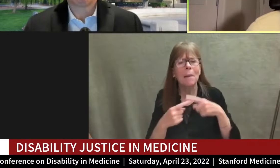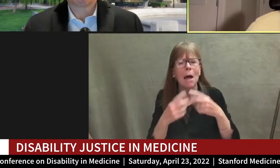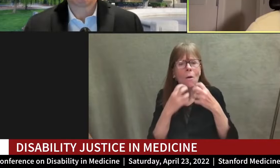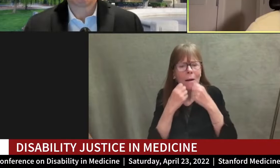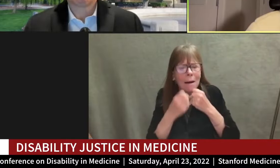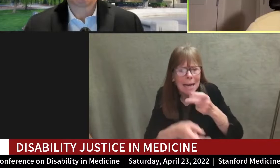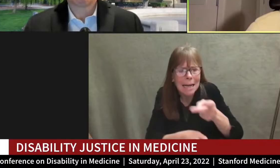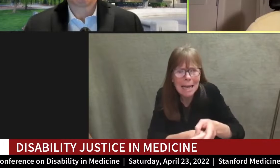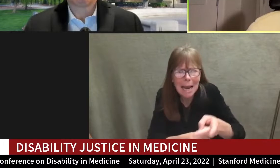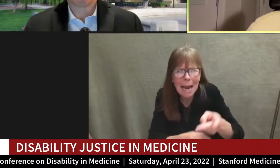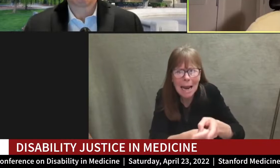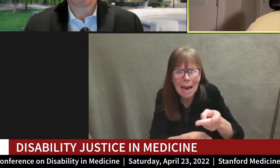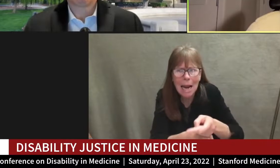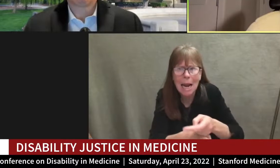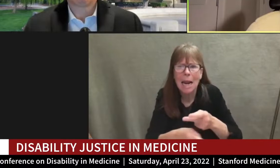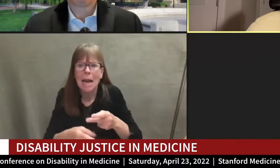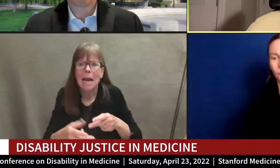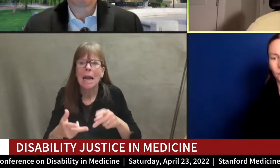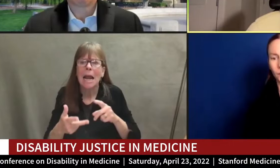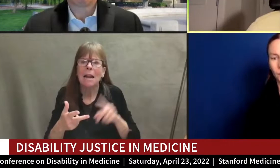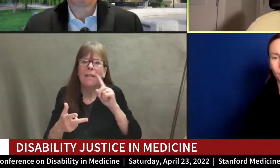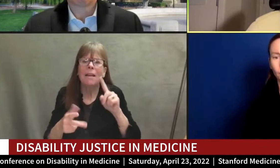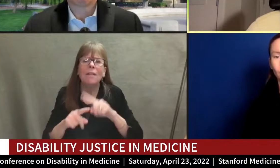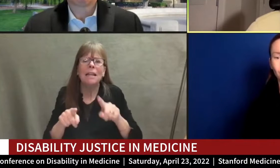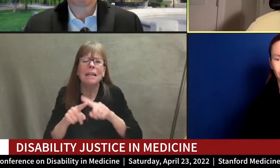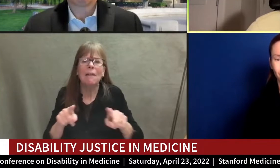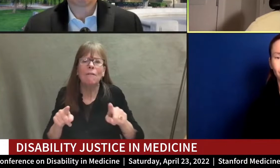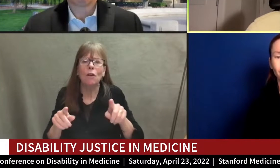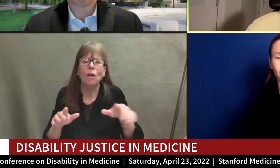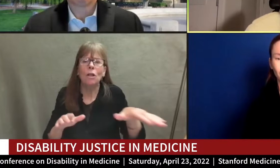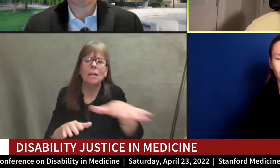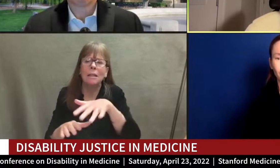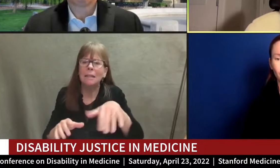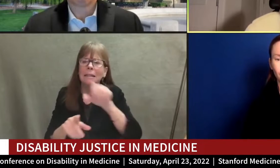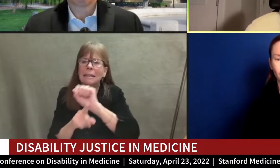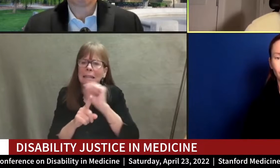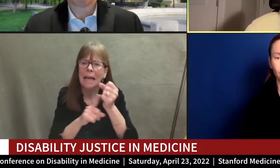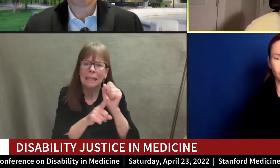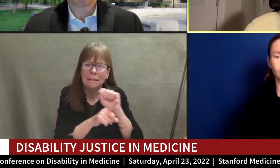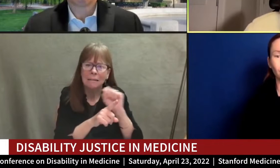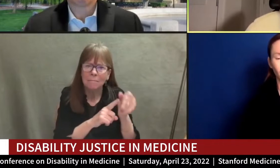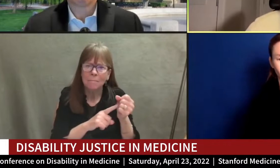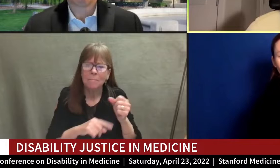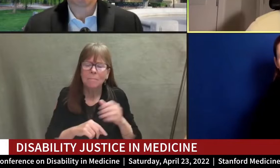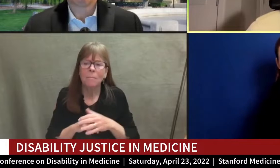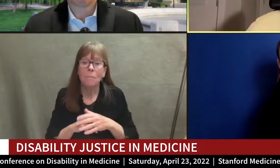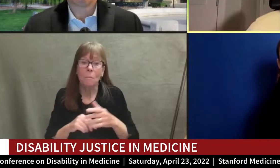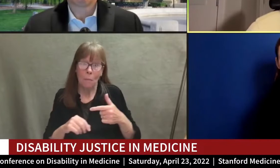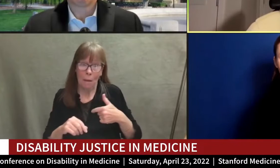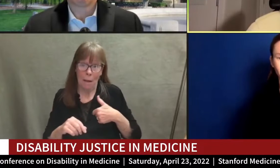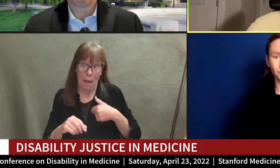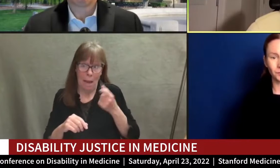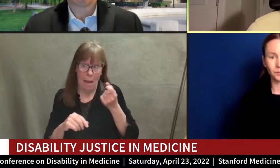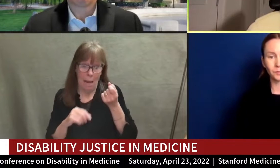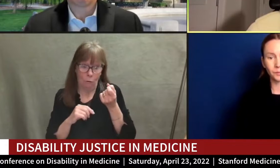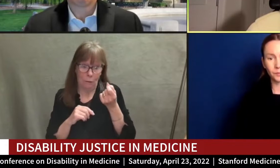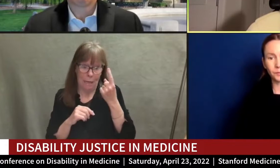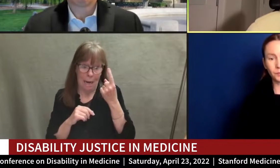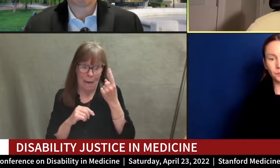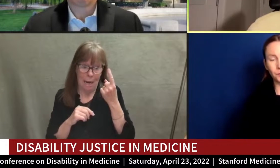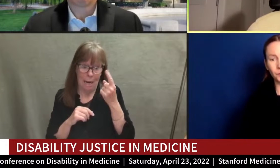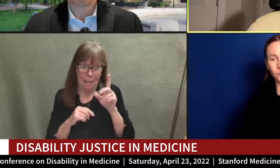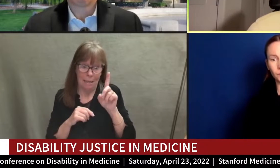in the [indiscernible] settings. As I understand it, disability justice is abolitionist.